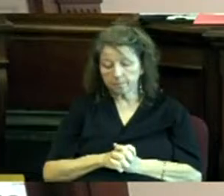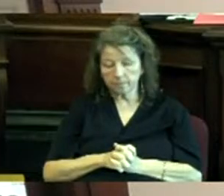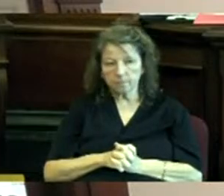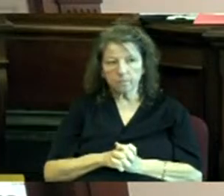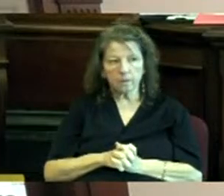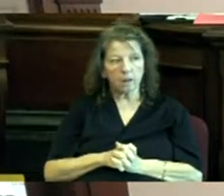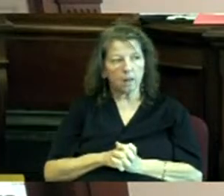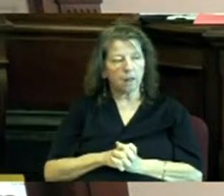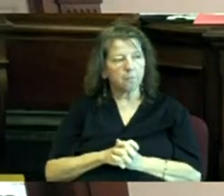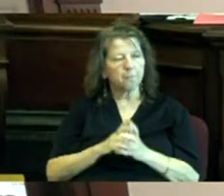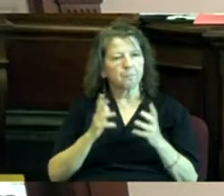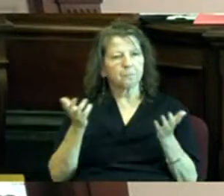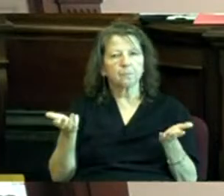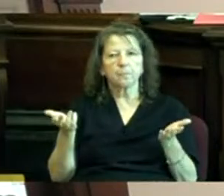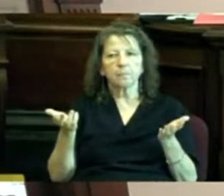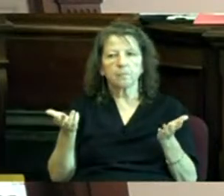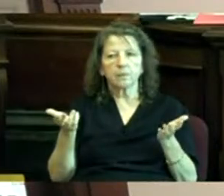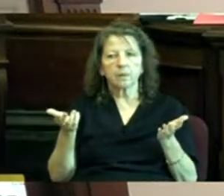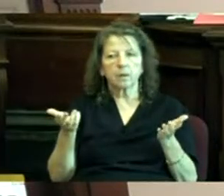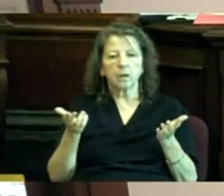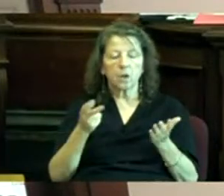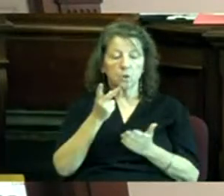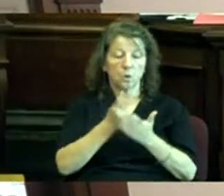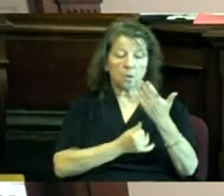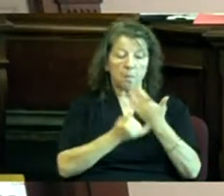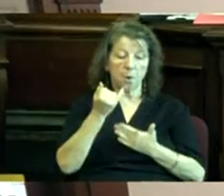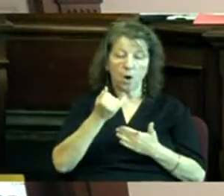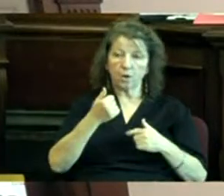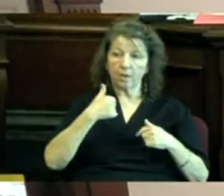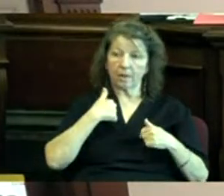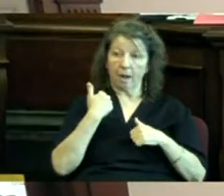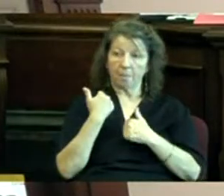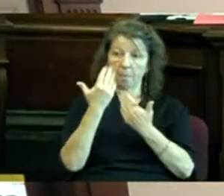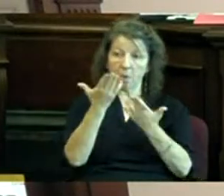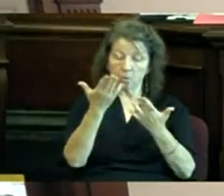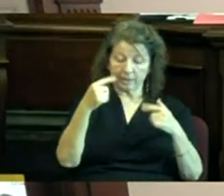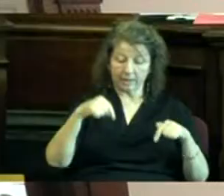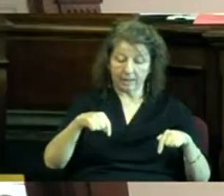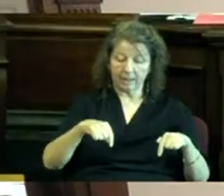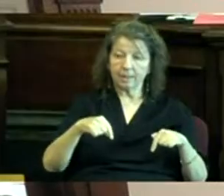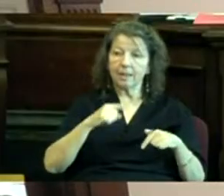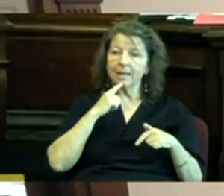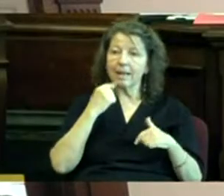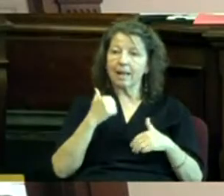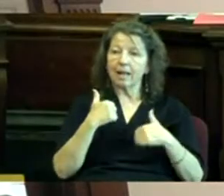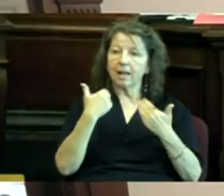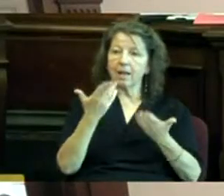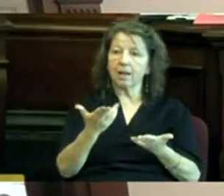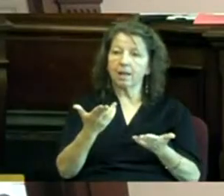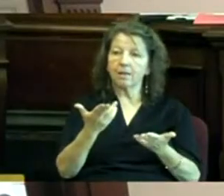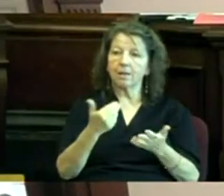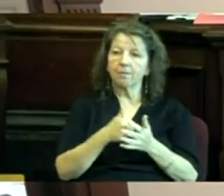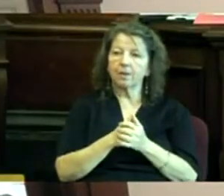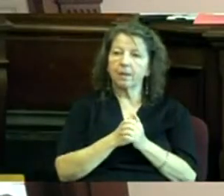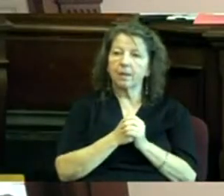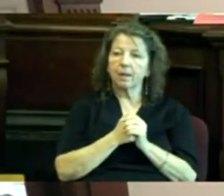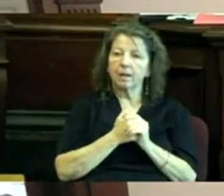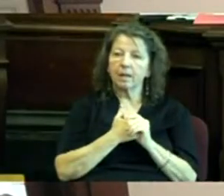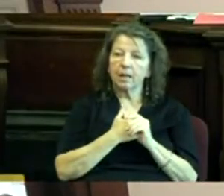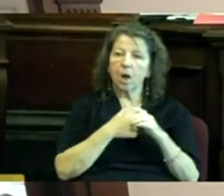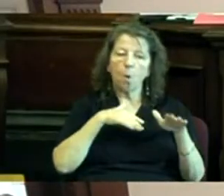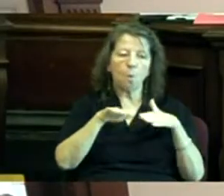you, Councilman Monroe. Sure. So